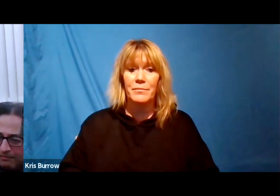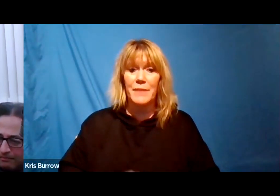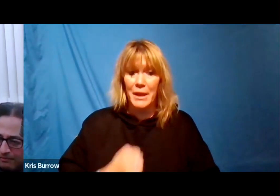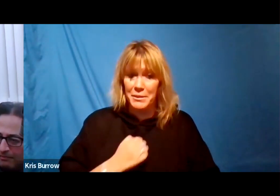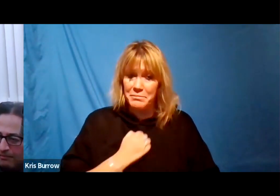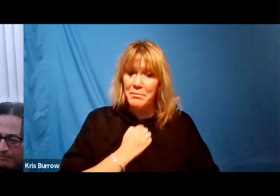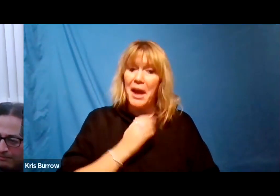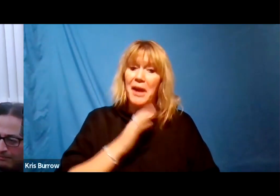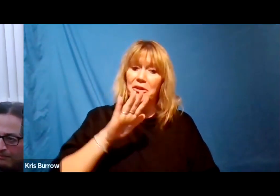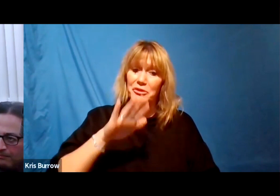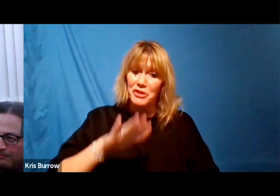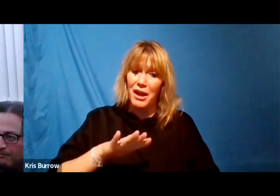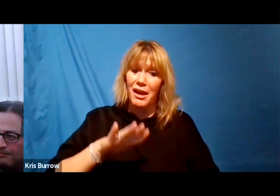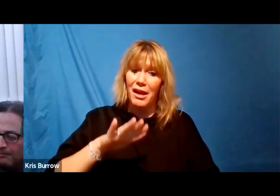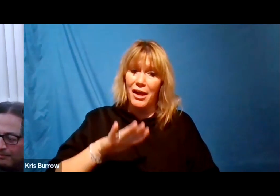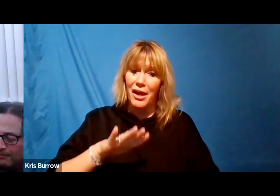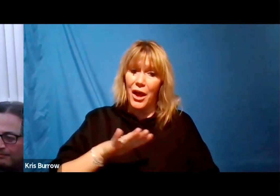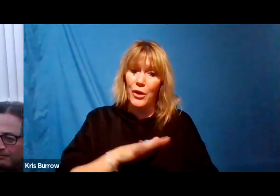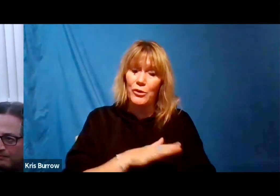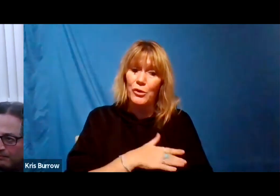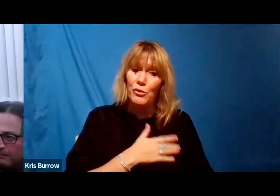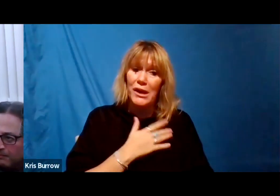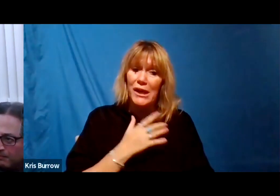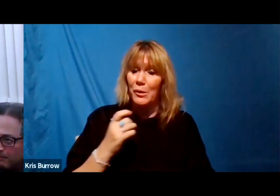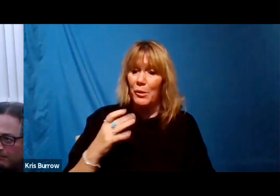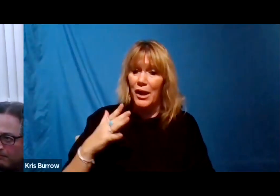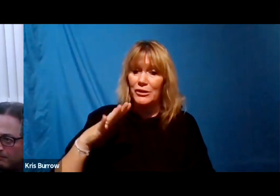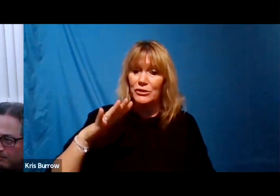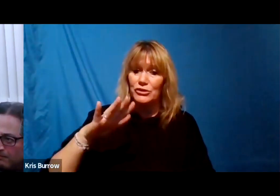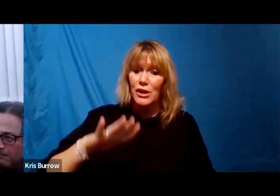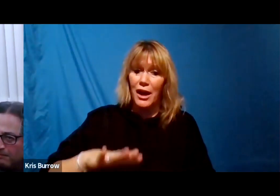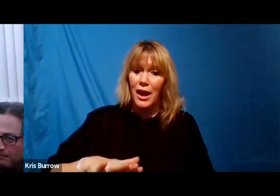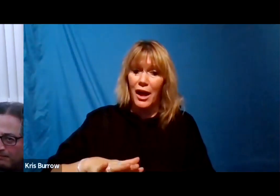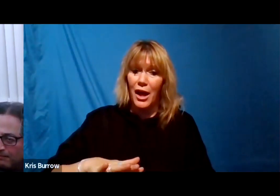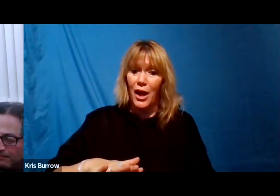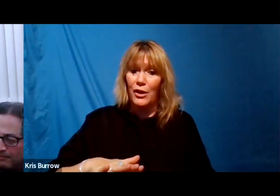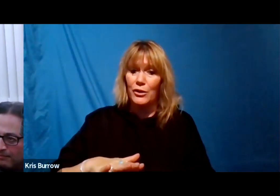With another good friend